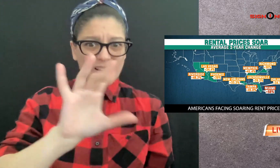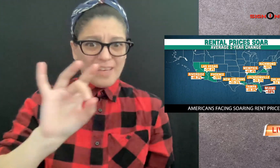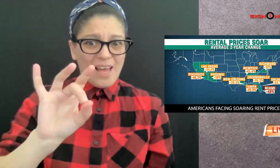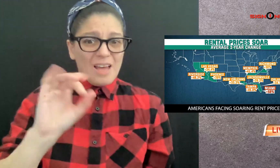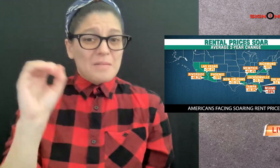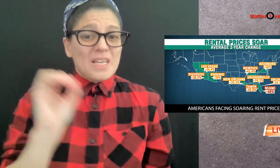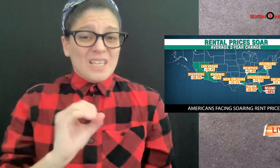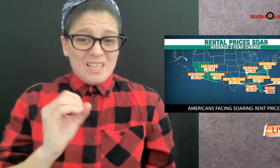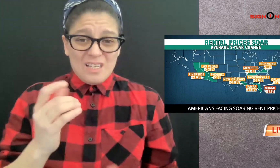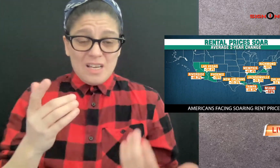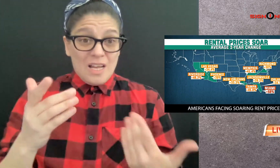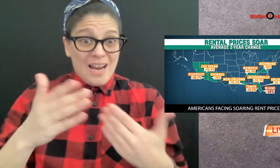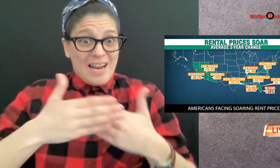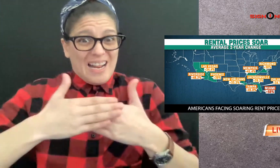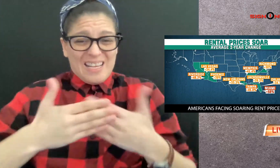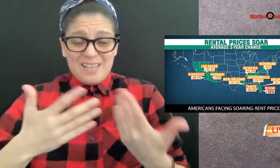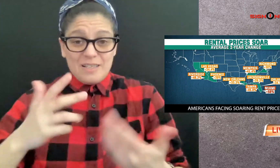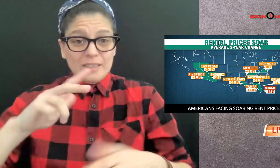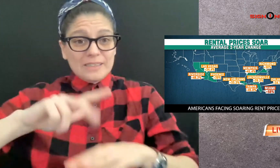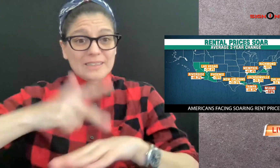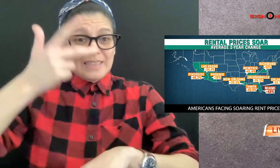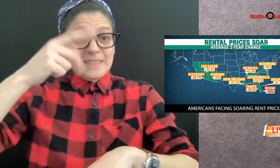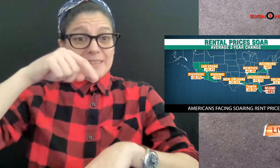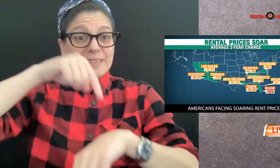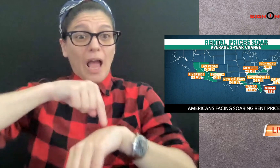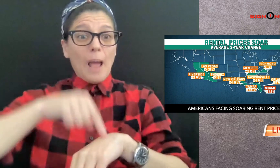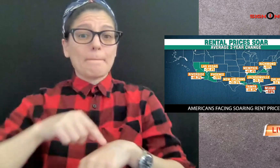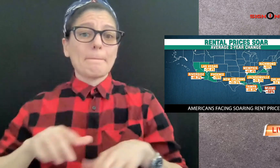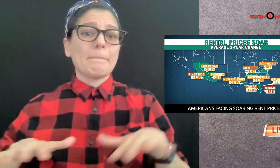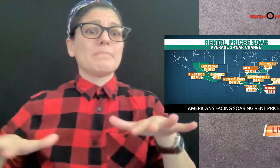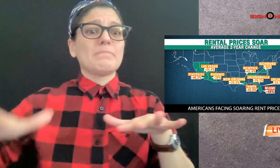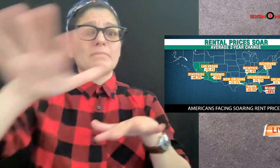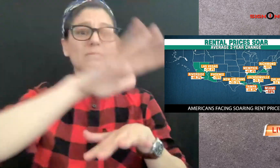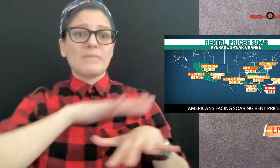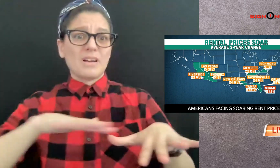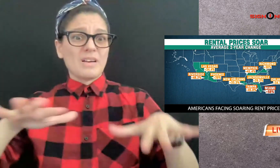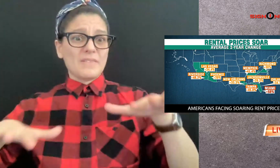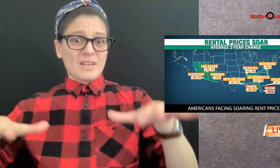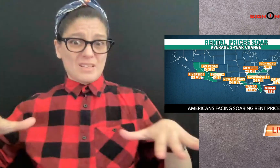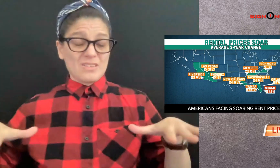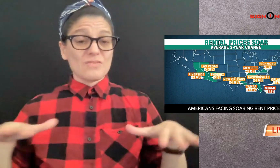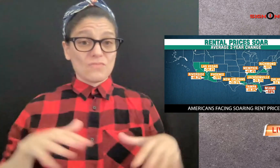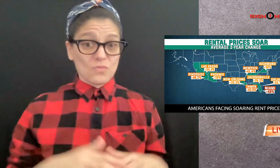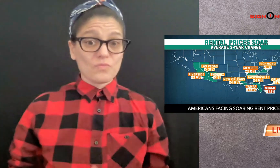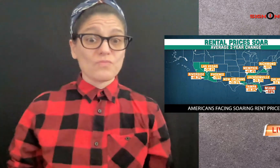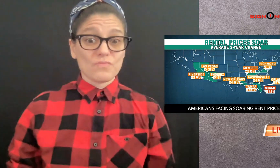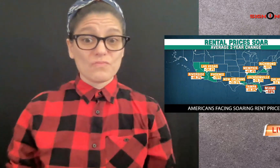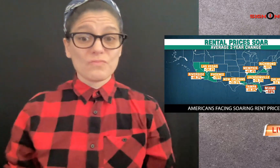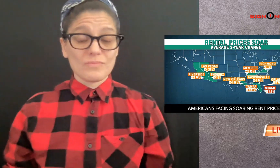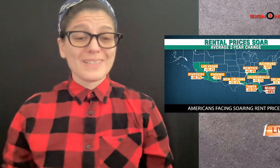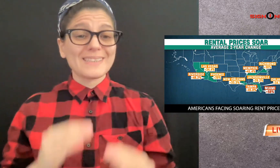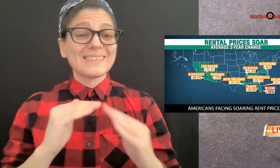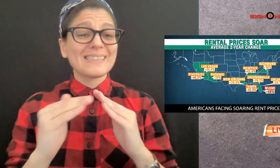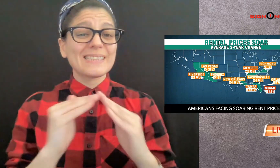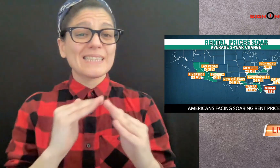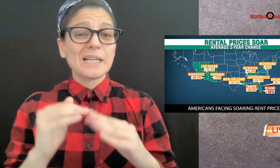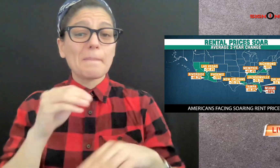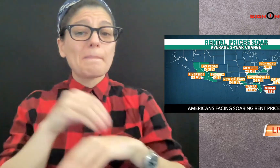the Miami Palm Beach area tops them all at 58% nearly 3 times the national average